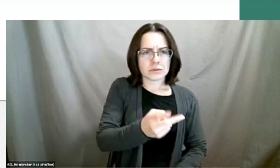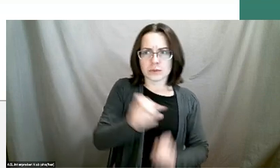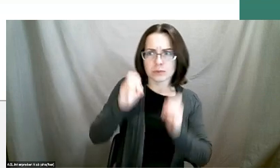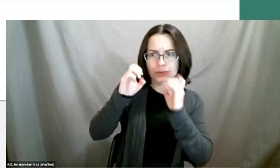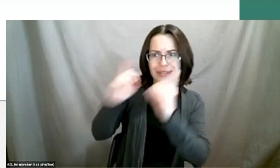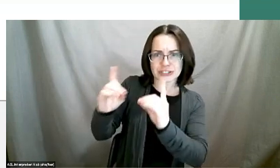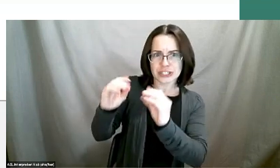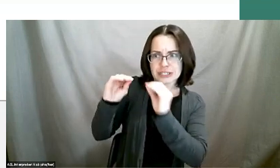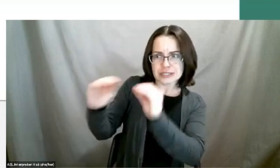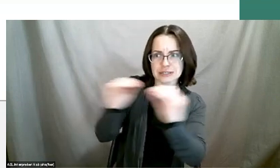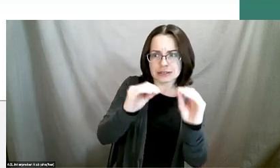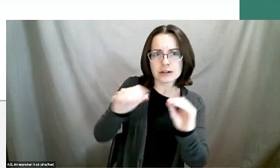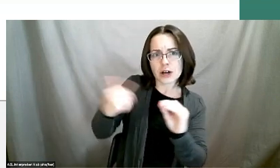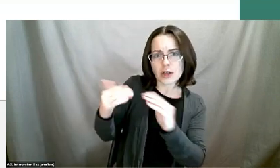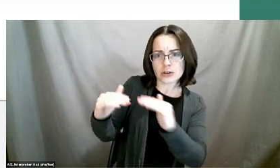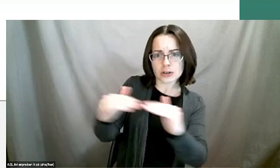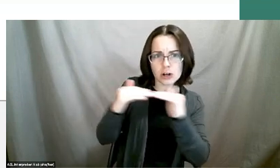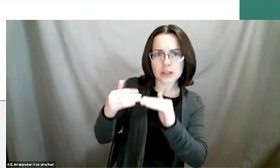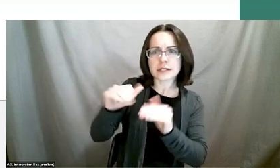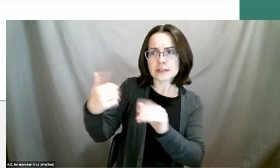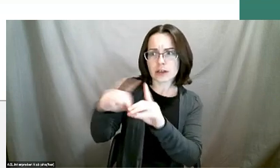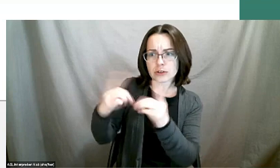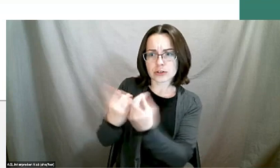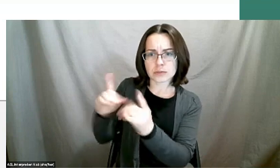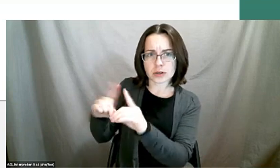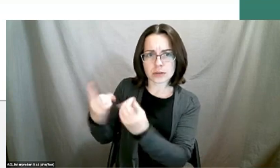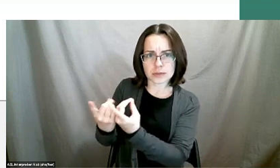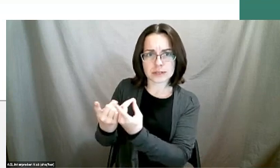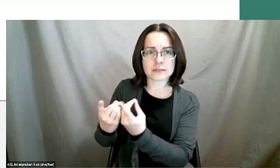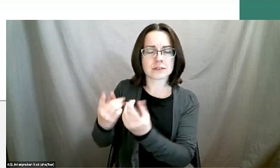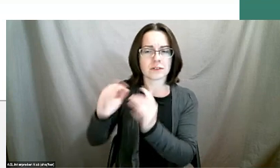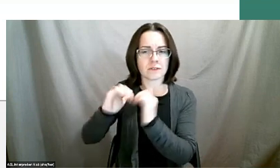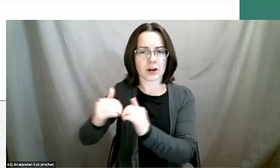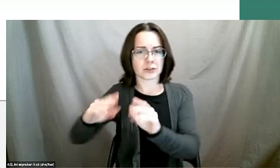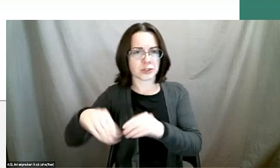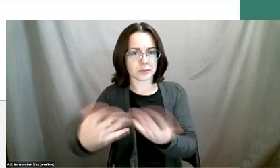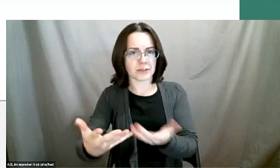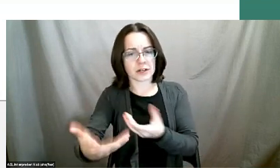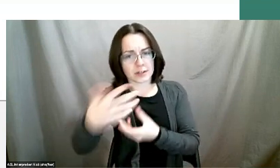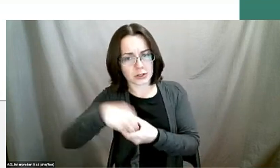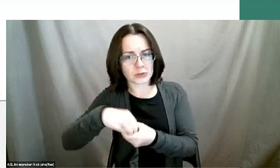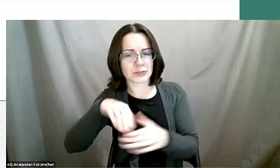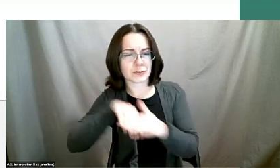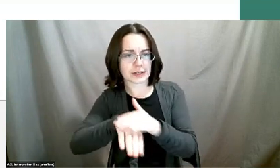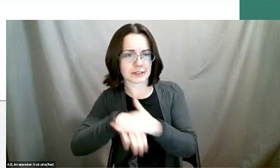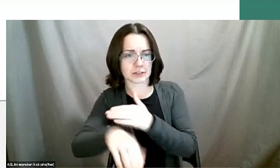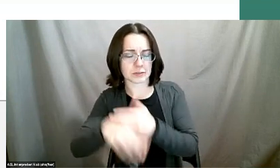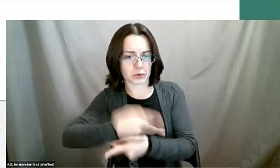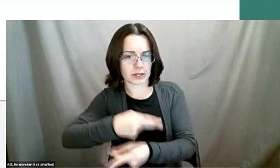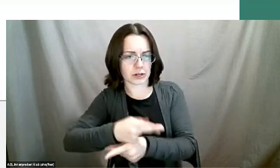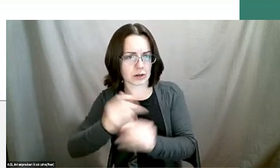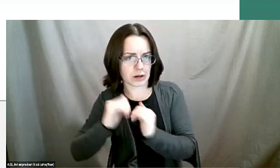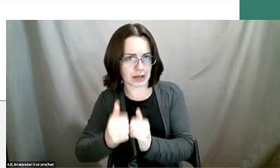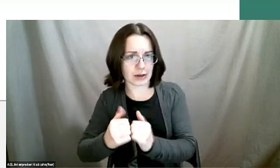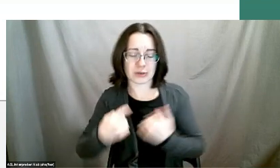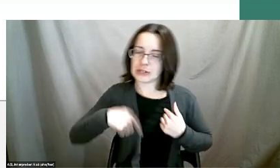and other departments on how to deliver inclusive and accessible care. We've had difficulty doing that at our institution,